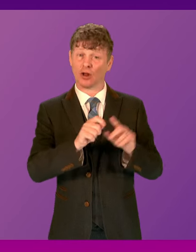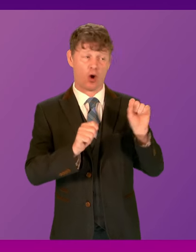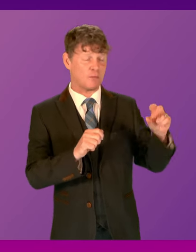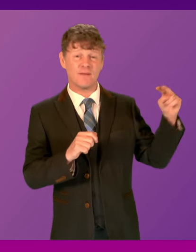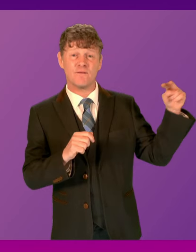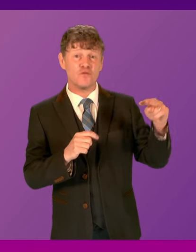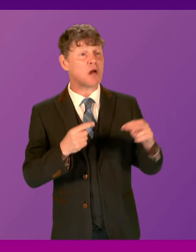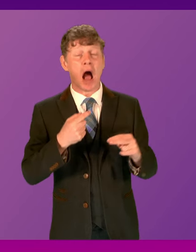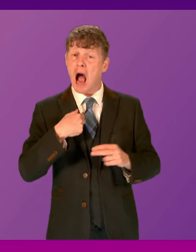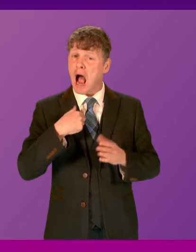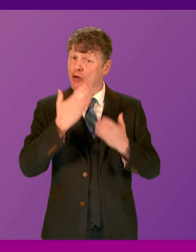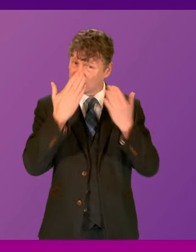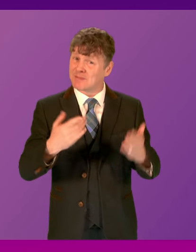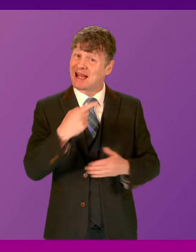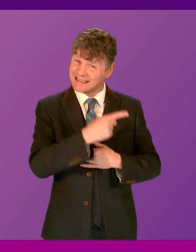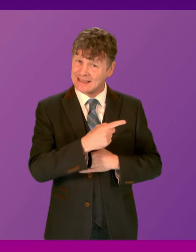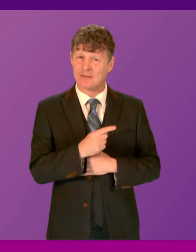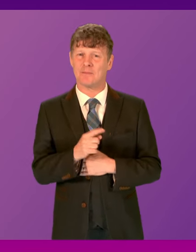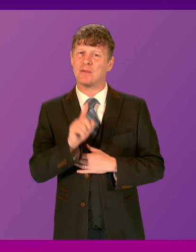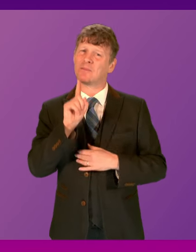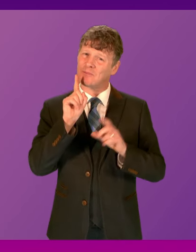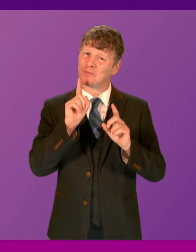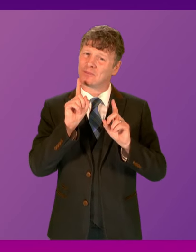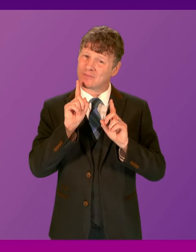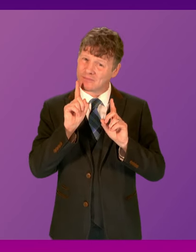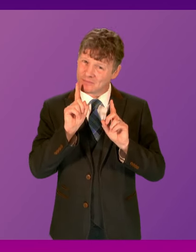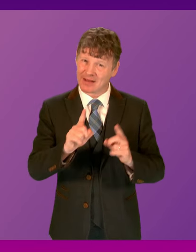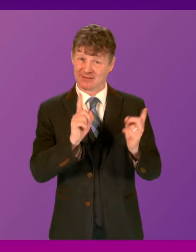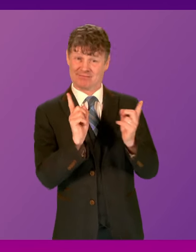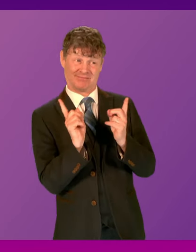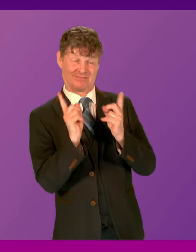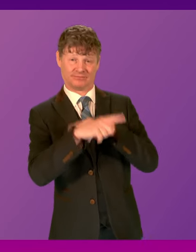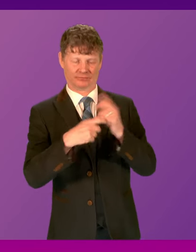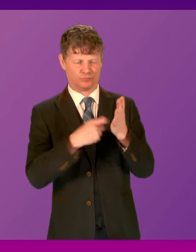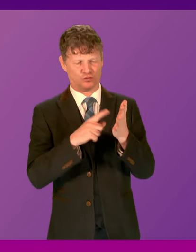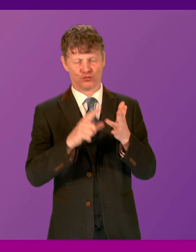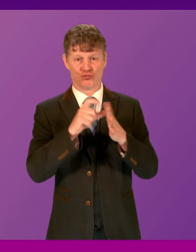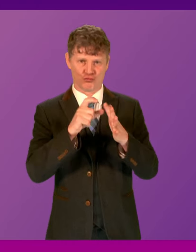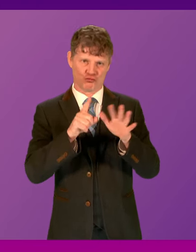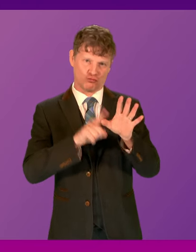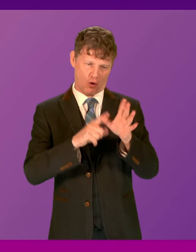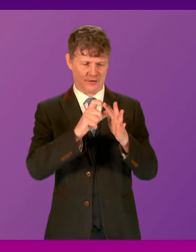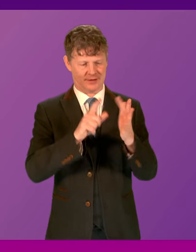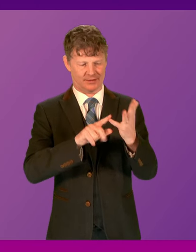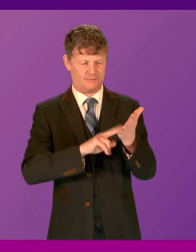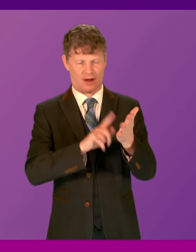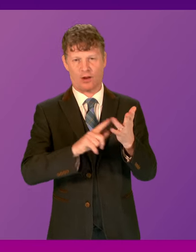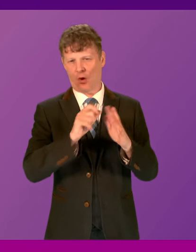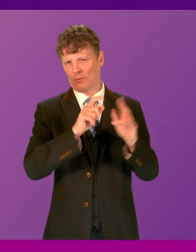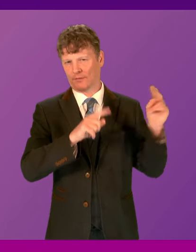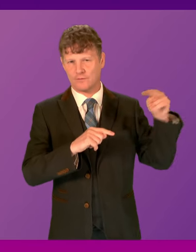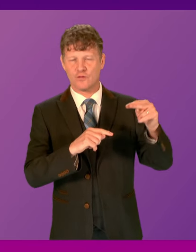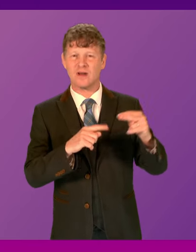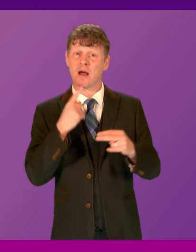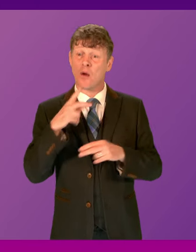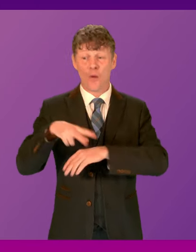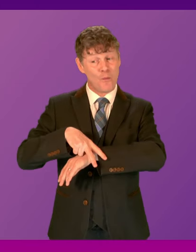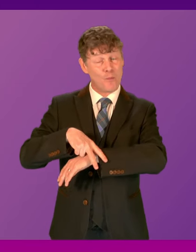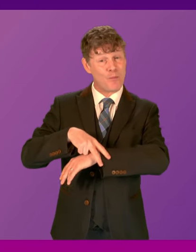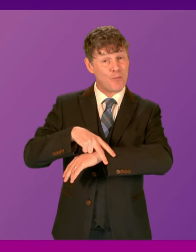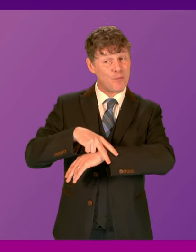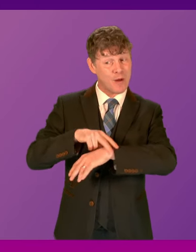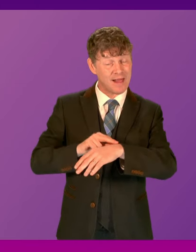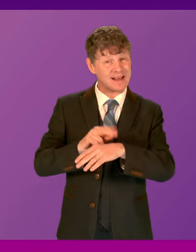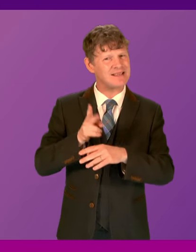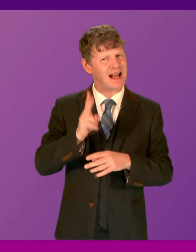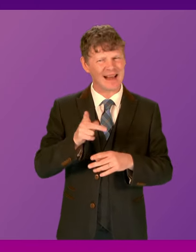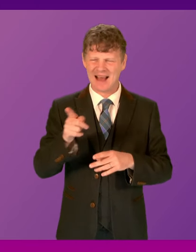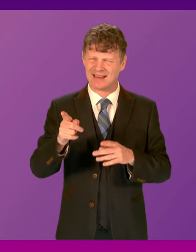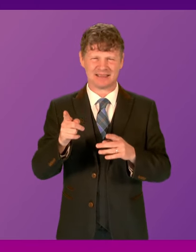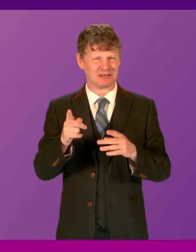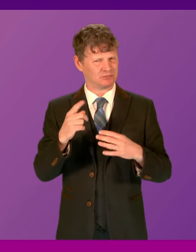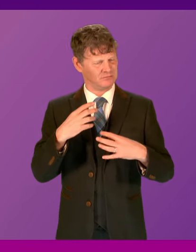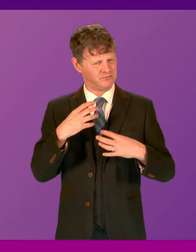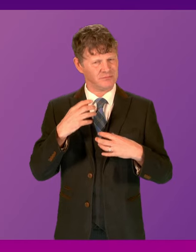the police are very well attuned and adept, and they have the ability to deal